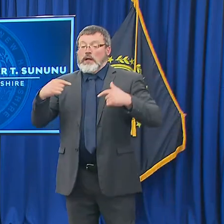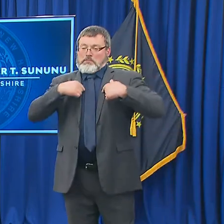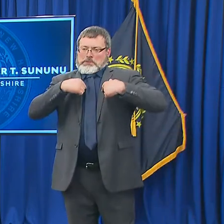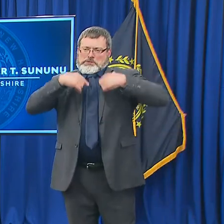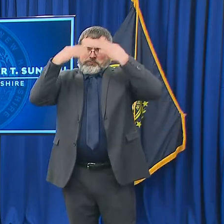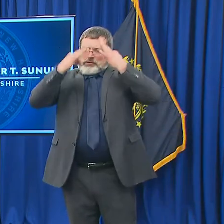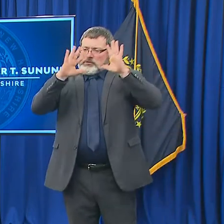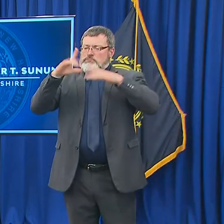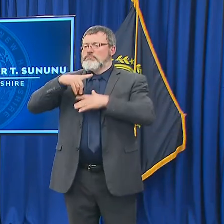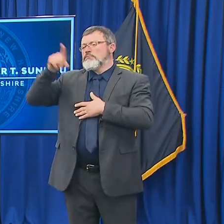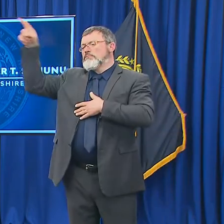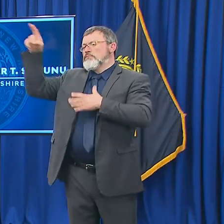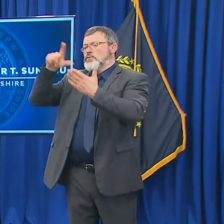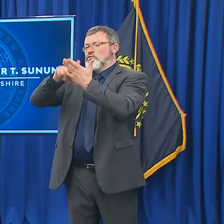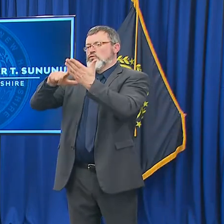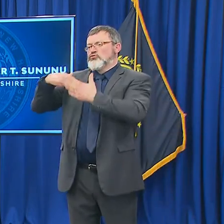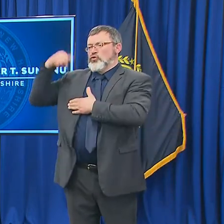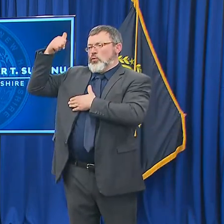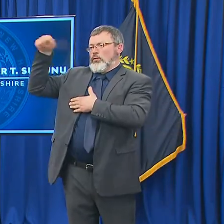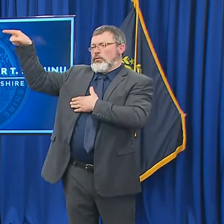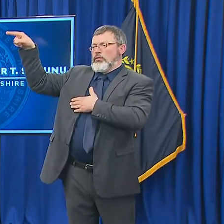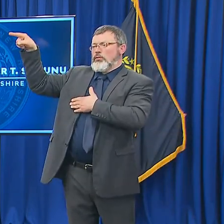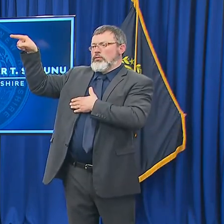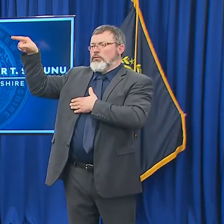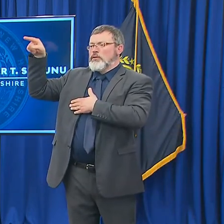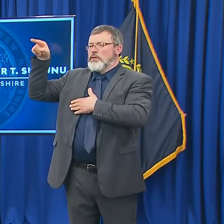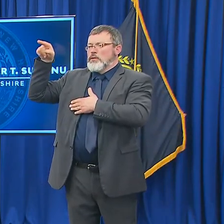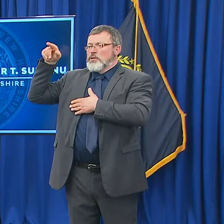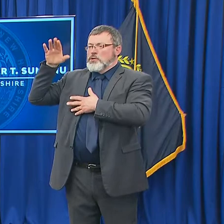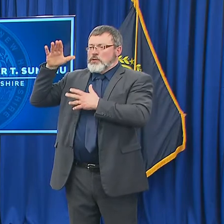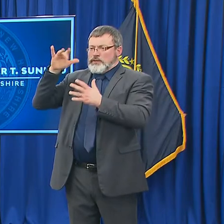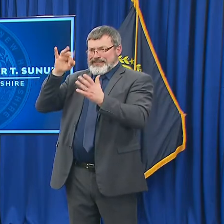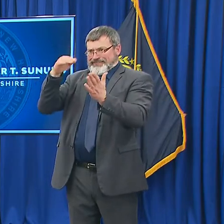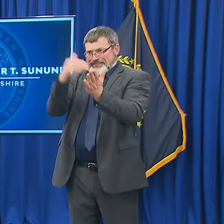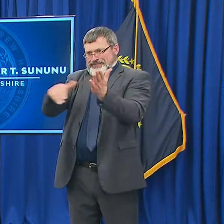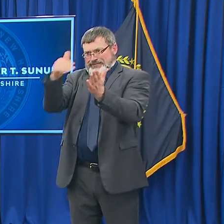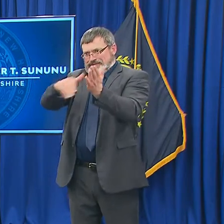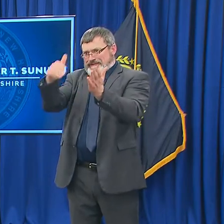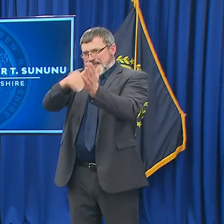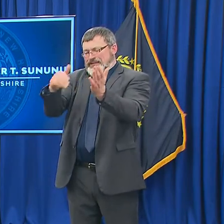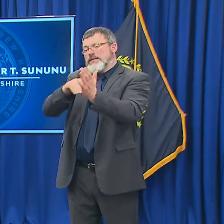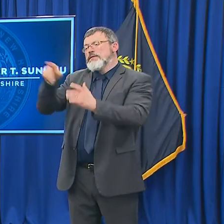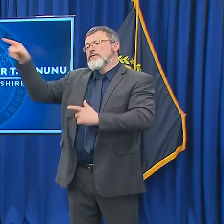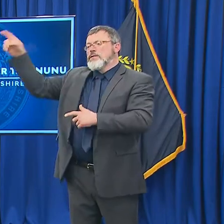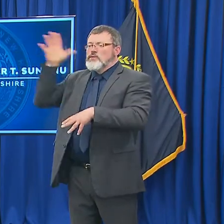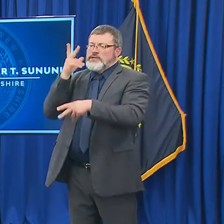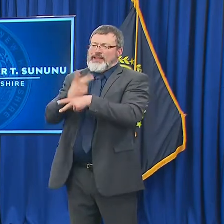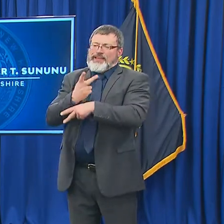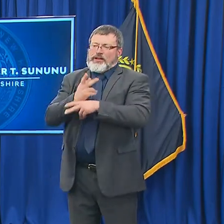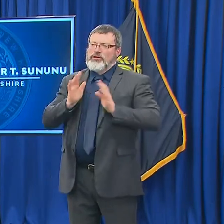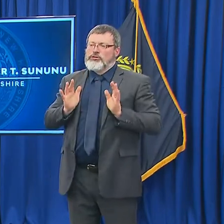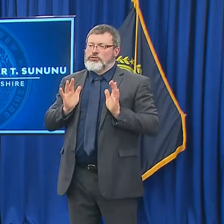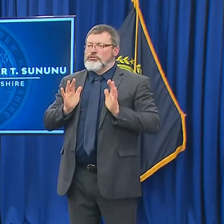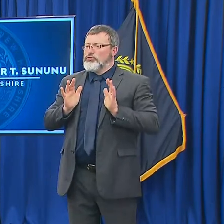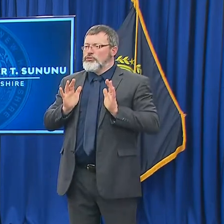wanted to support them at a localized level when I'm making this decision statewide because a specific around a lot of the rural areas